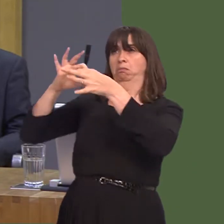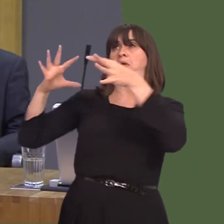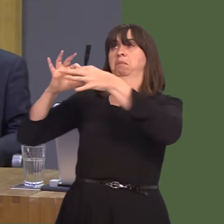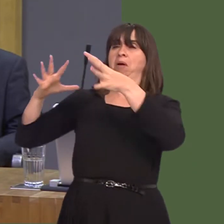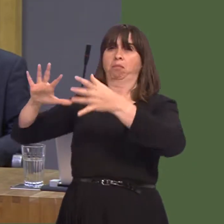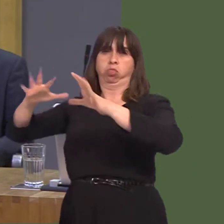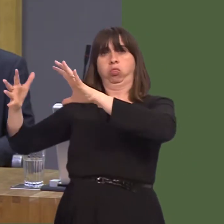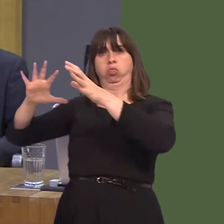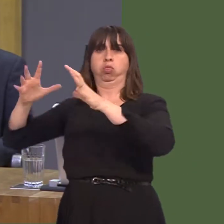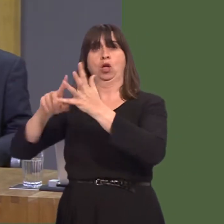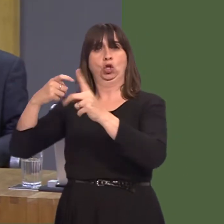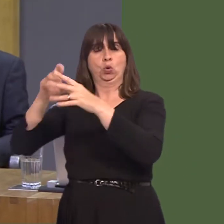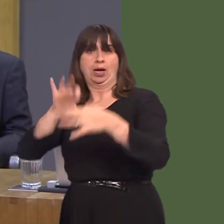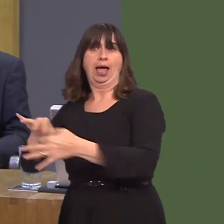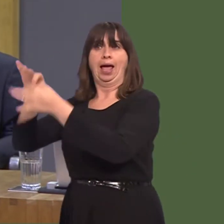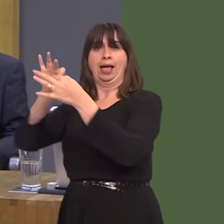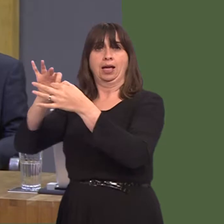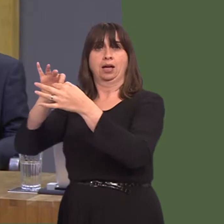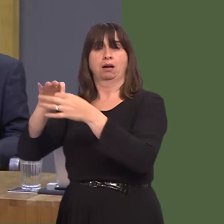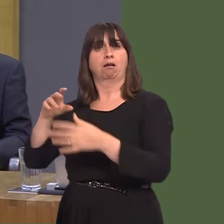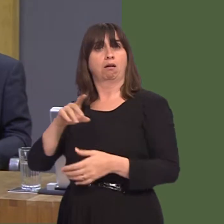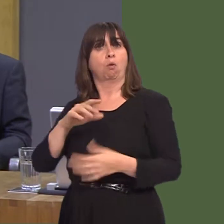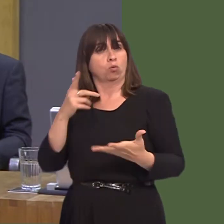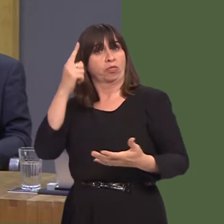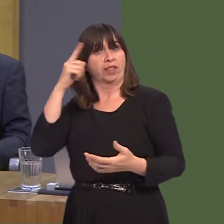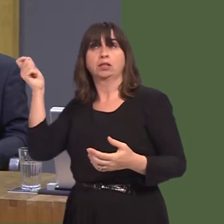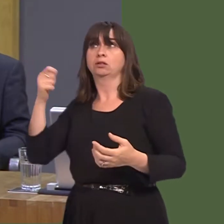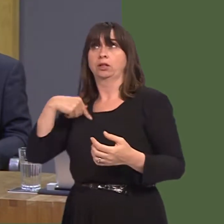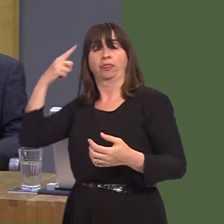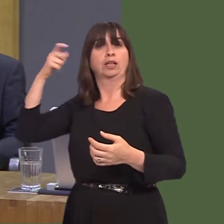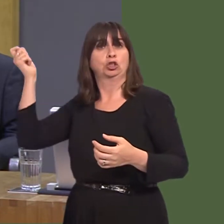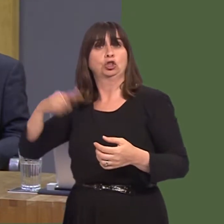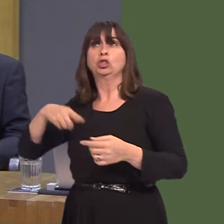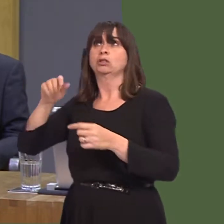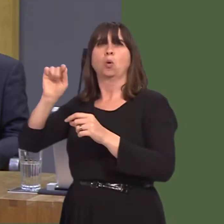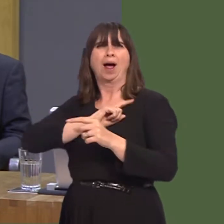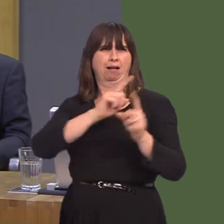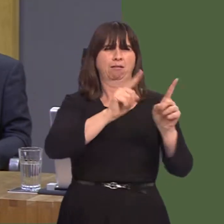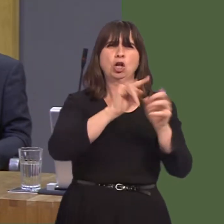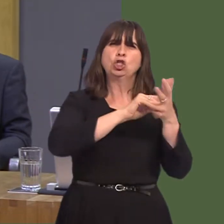for the devolution of welfare from the Institute for Public Policy Research, Shelter Cymru,